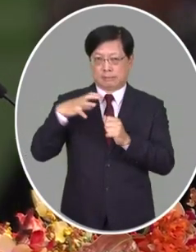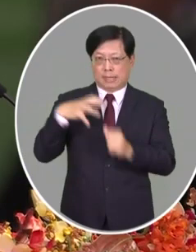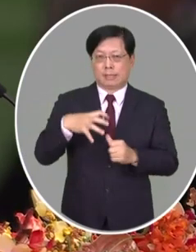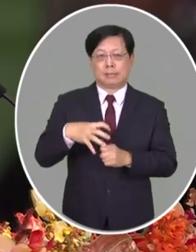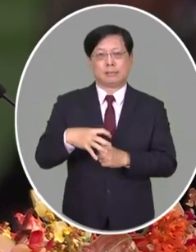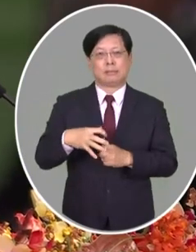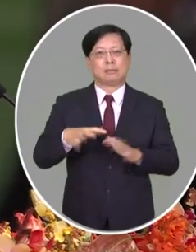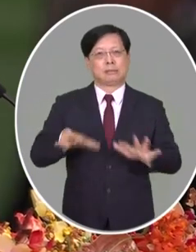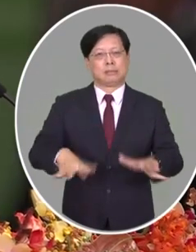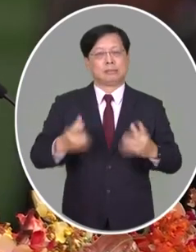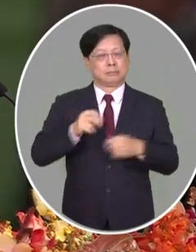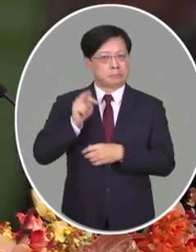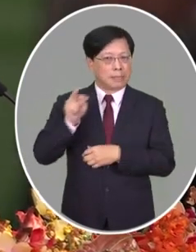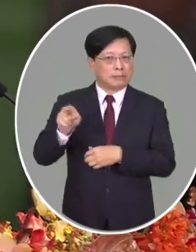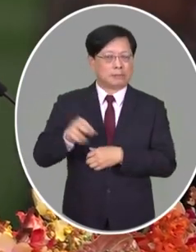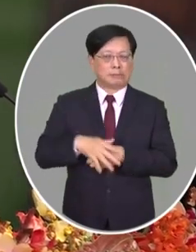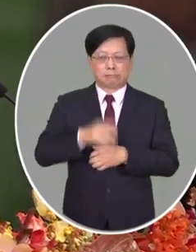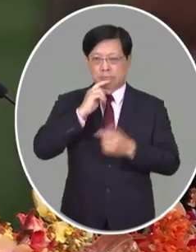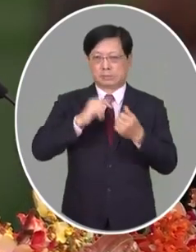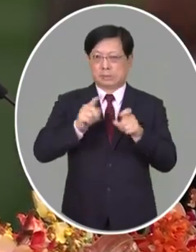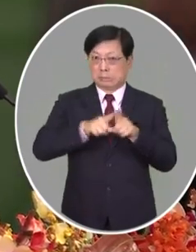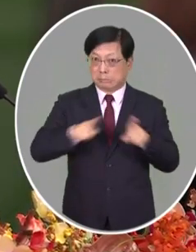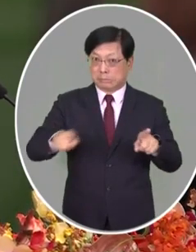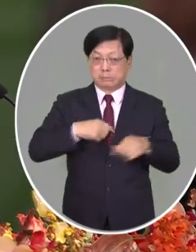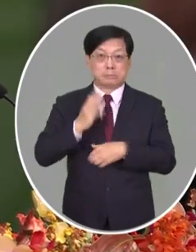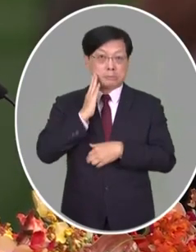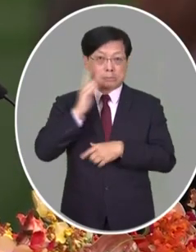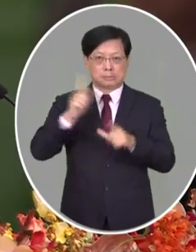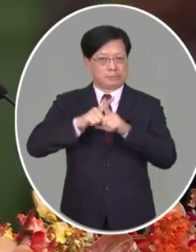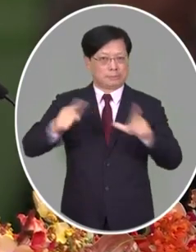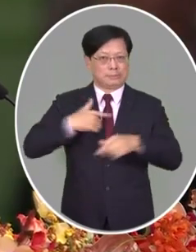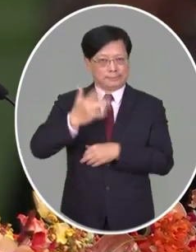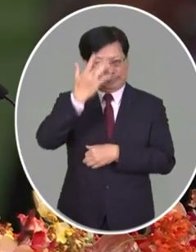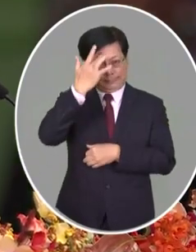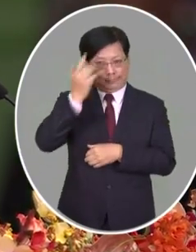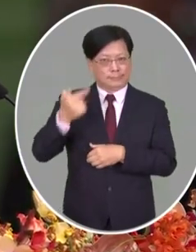are also regarded as the biggest strategic challenge to global peace and stability.